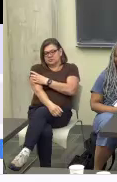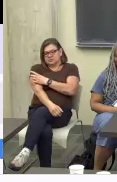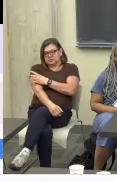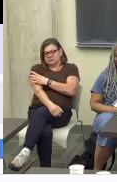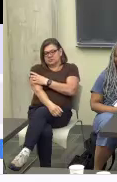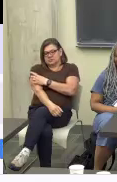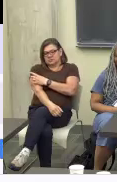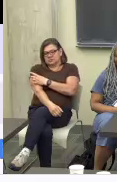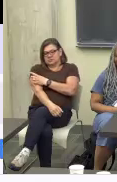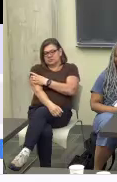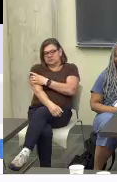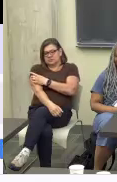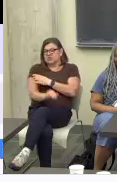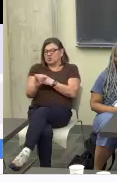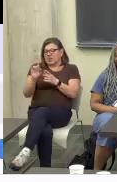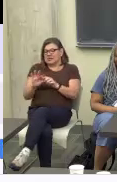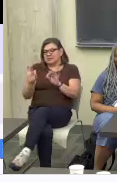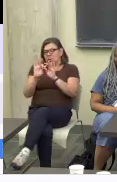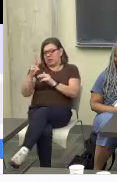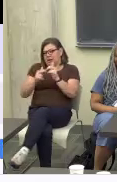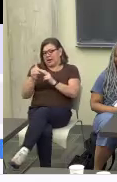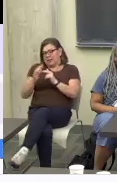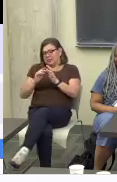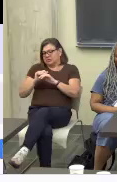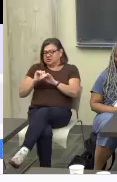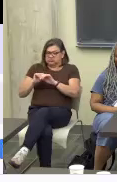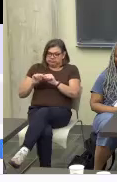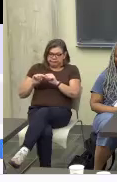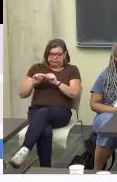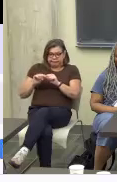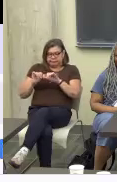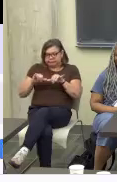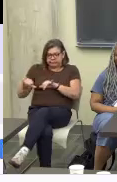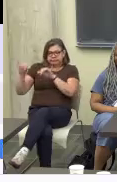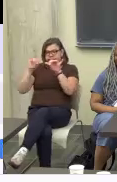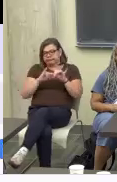Building solidarity across all of those lines so that no one is left out.